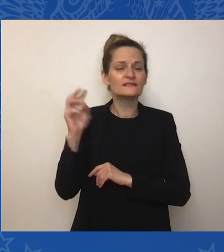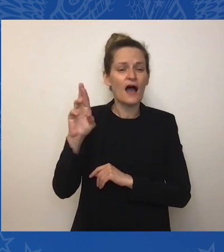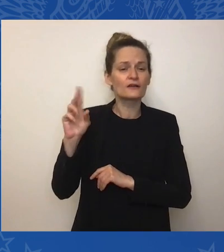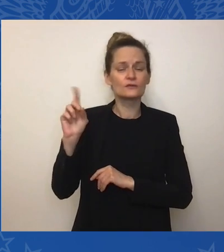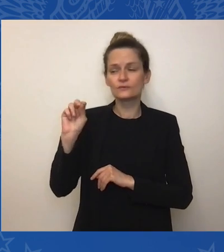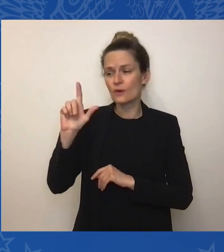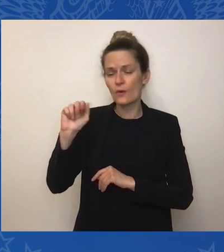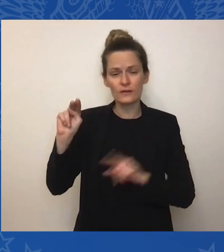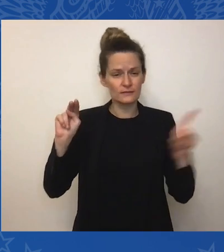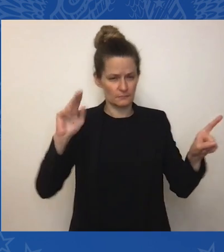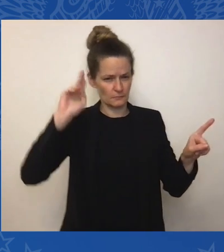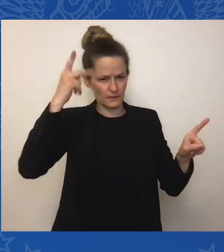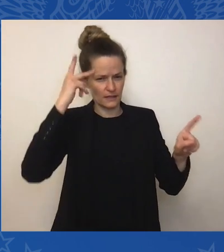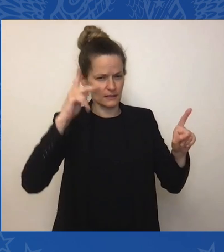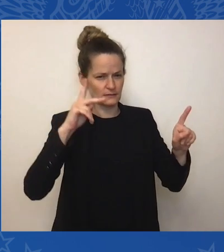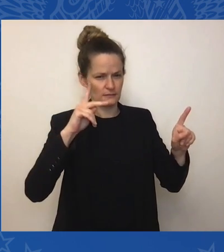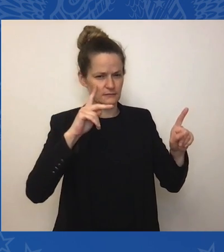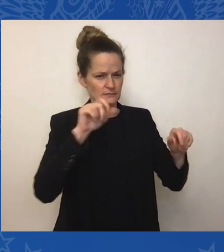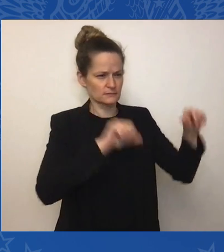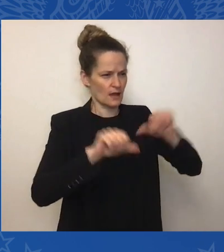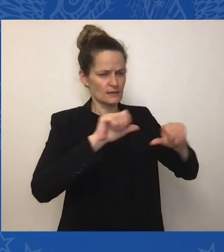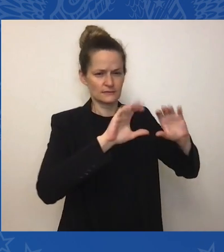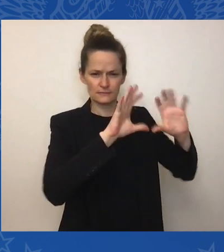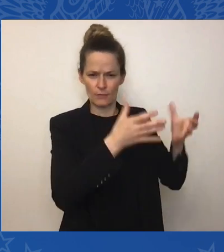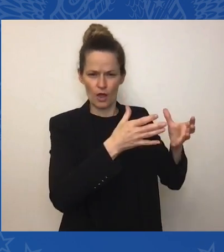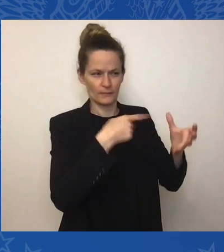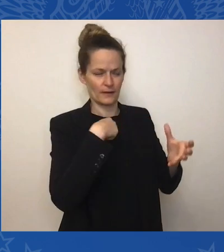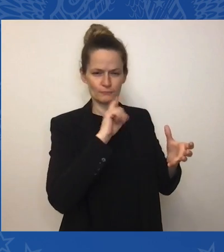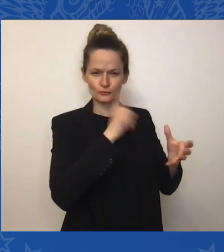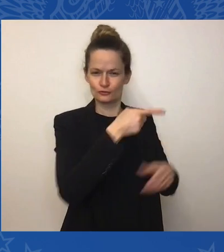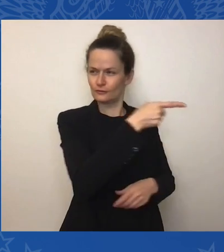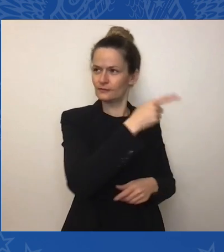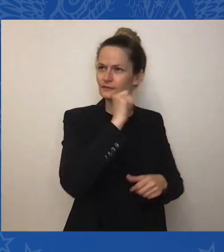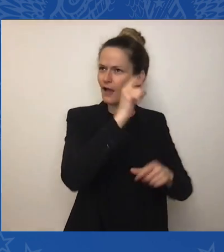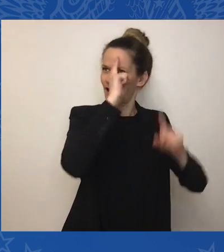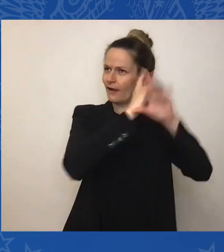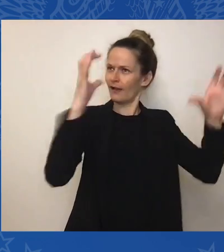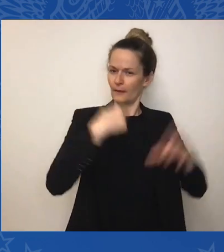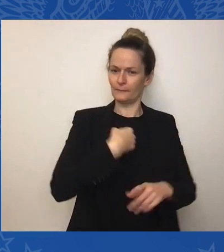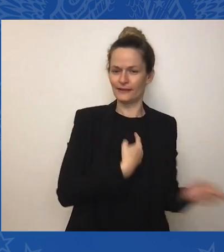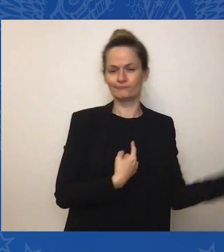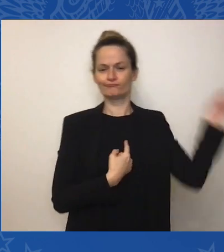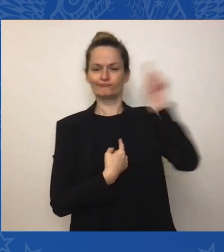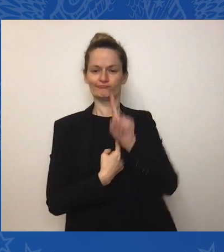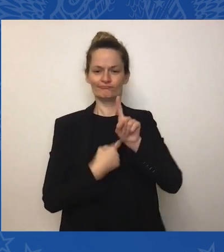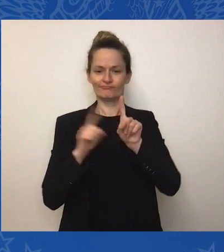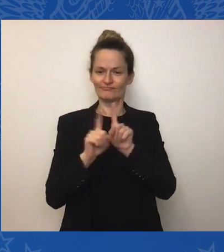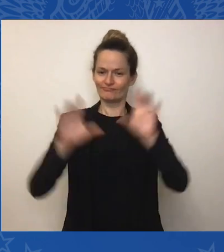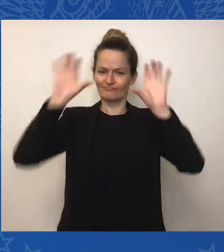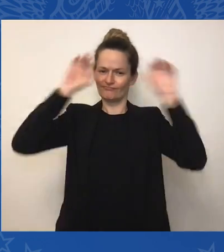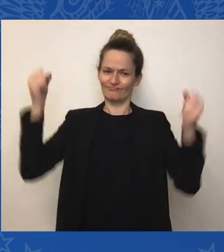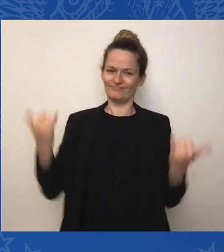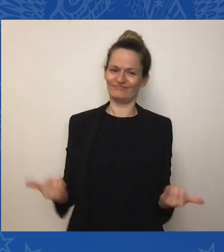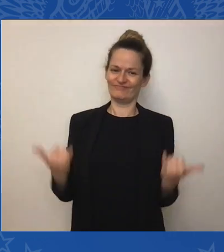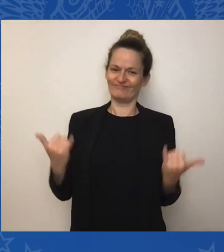maybe catching a pass over my left shoulder, but I doubt whether ever the hell he thought I'd be standing here as President of the United States.